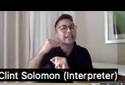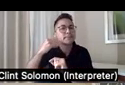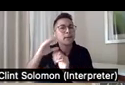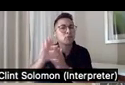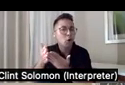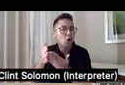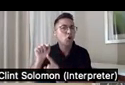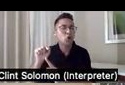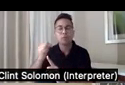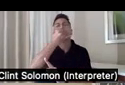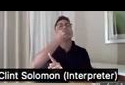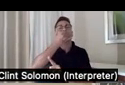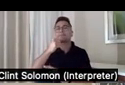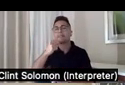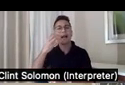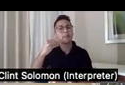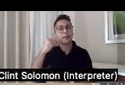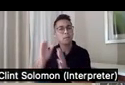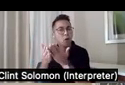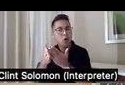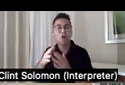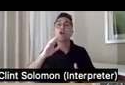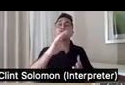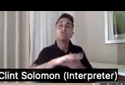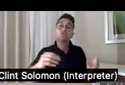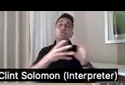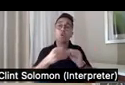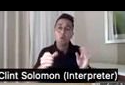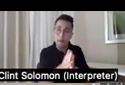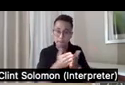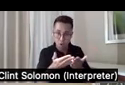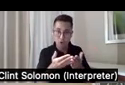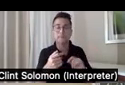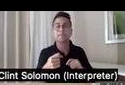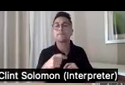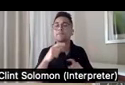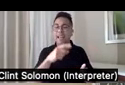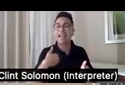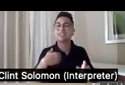excuse me not an experienced book it's a story book uh it has a story box of materials and then